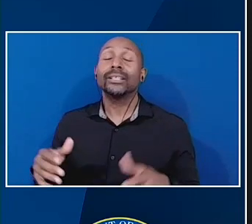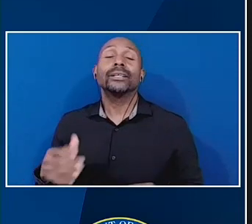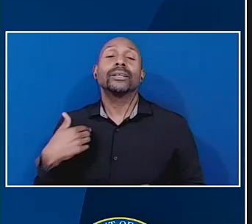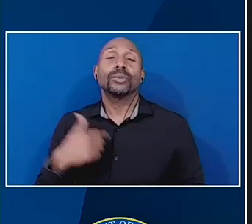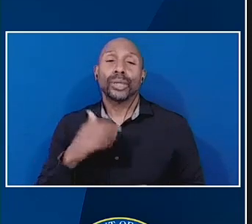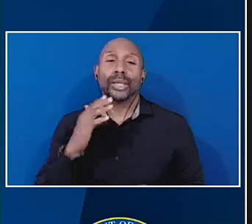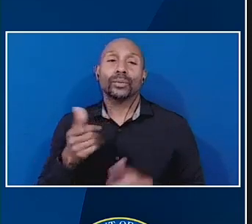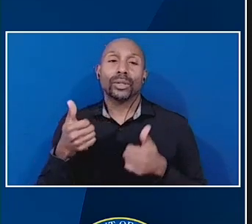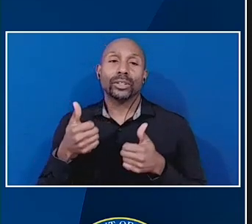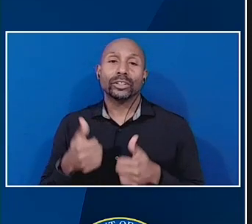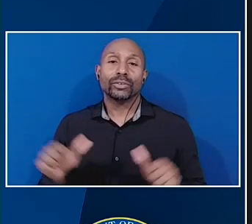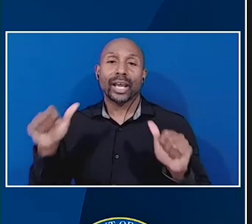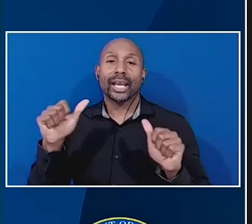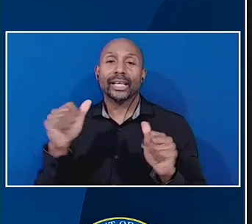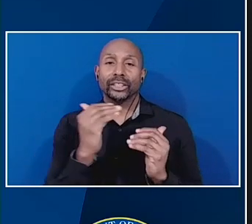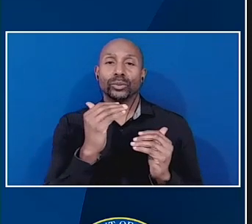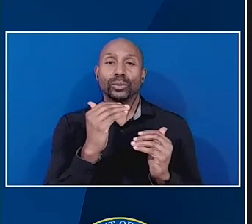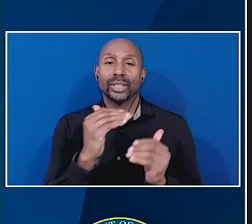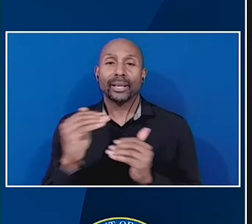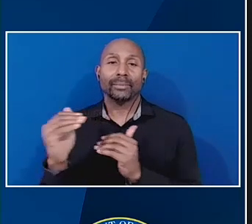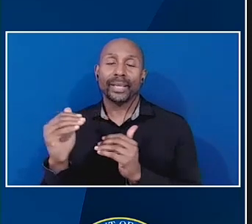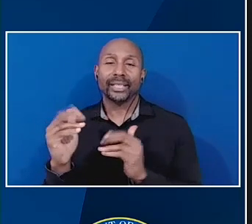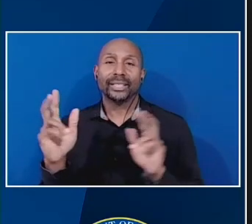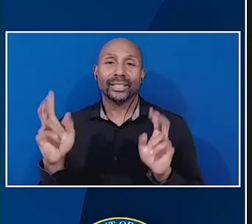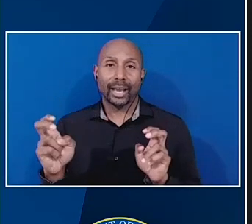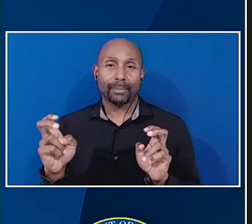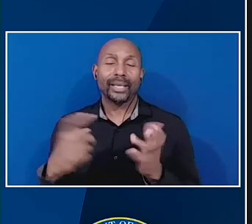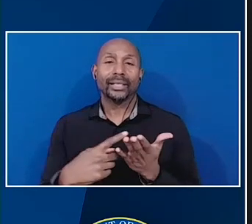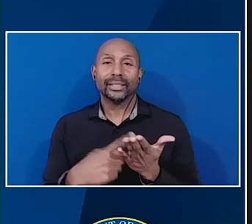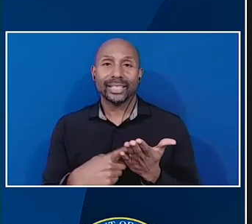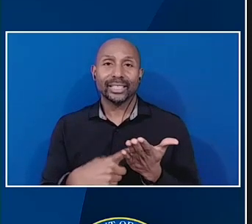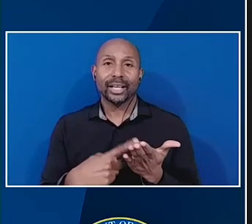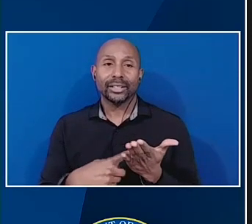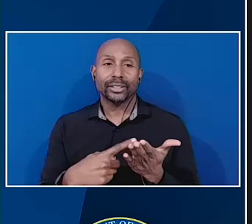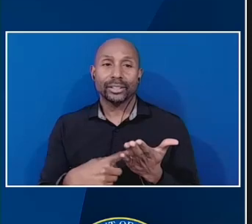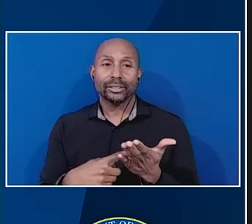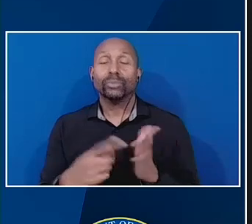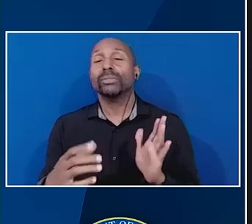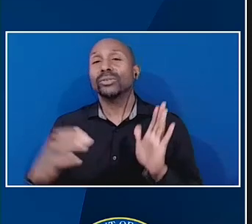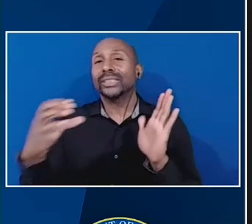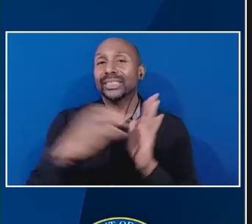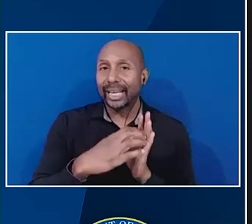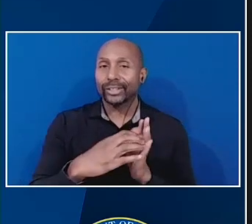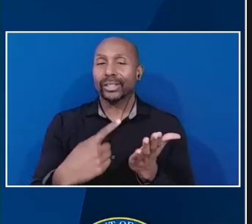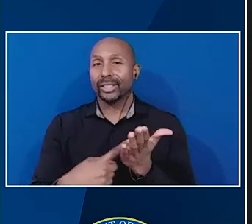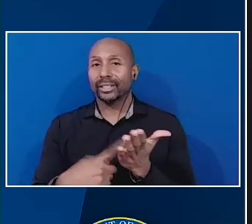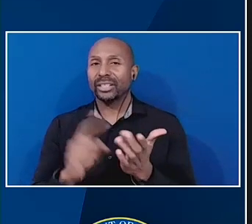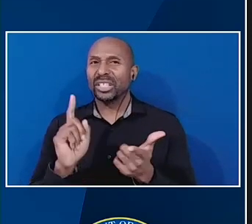limit topic discussion or section discussions to about 15 minutes.